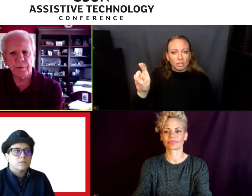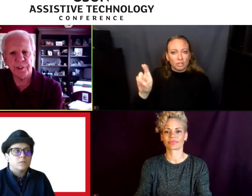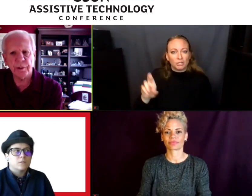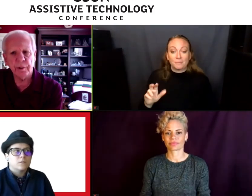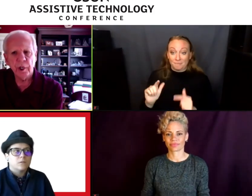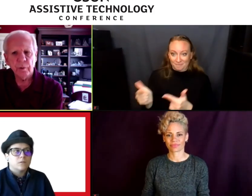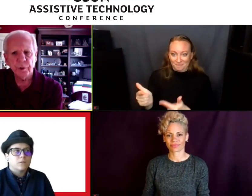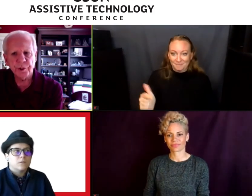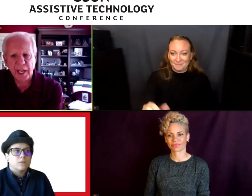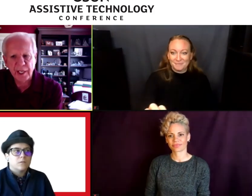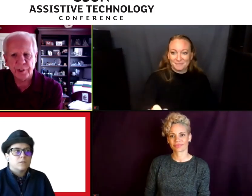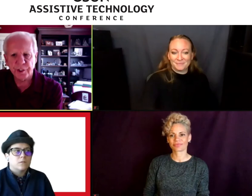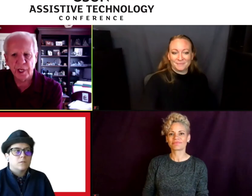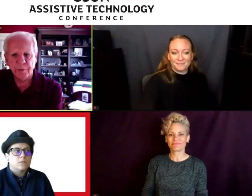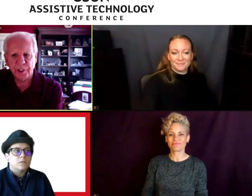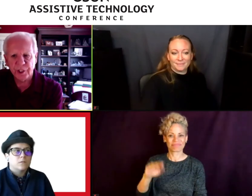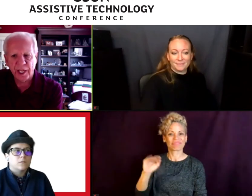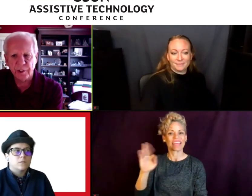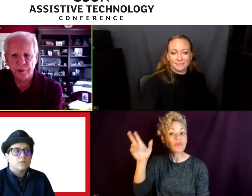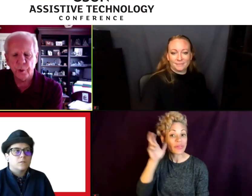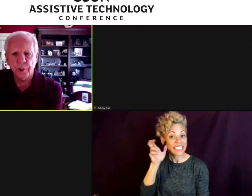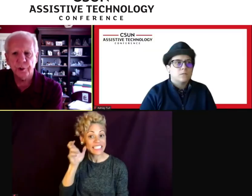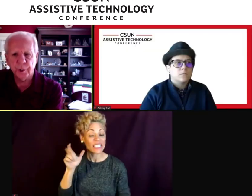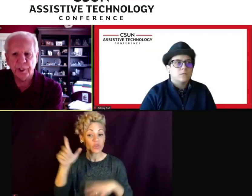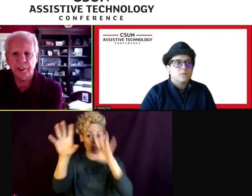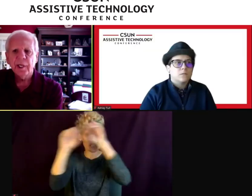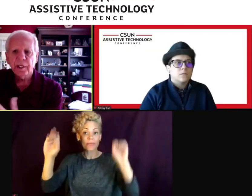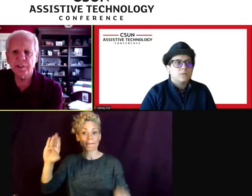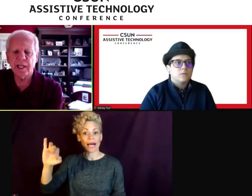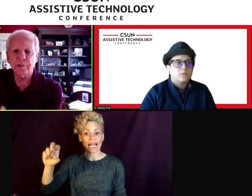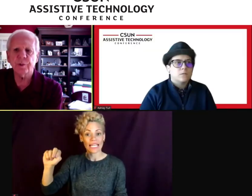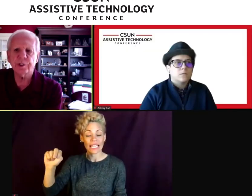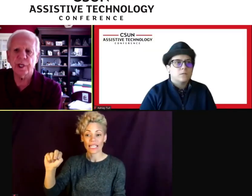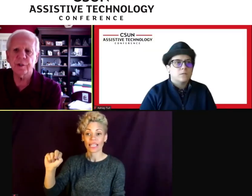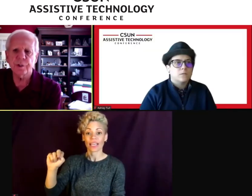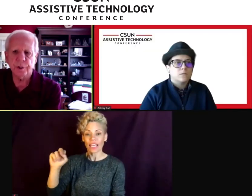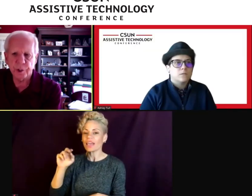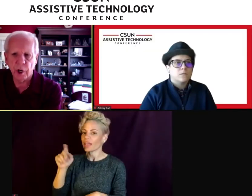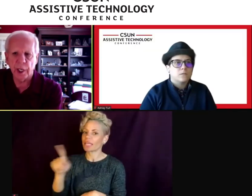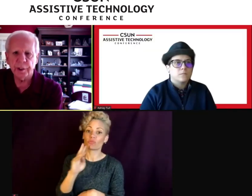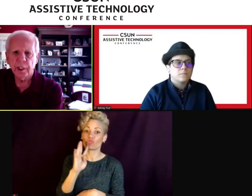he will change the subject, change the word quickly, cause that's what stutters in a talk